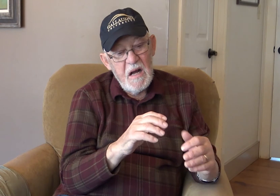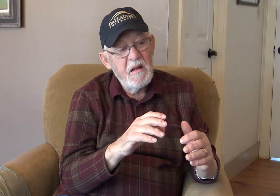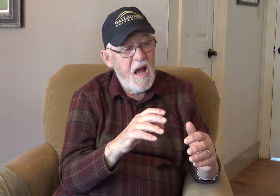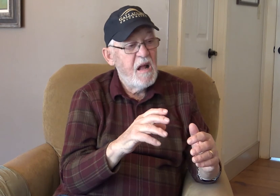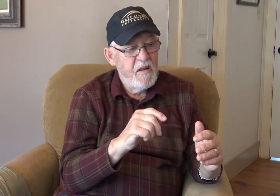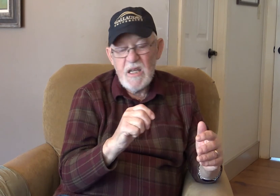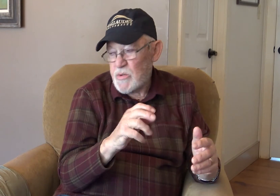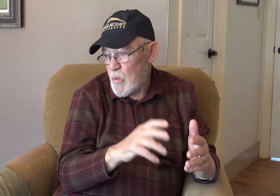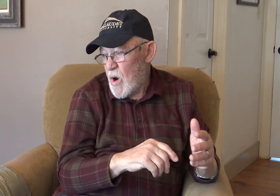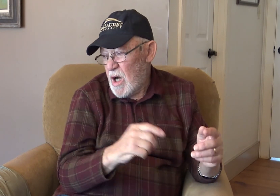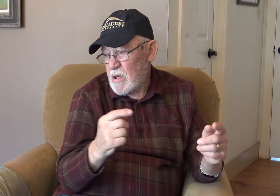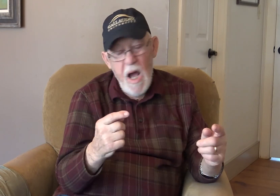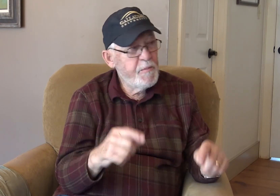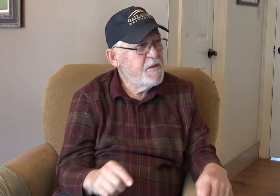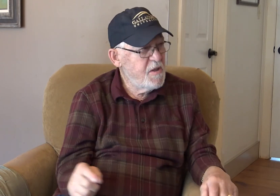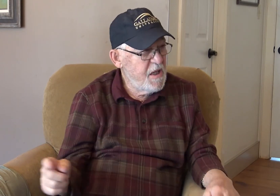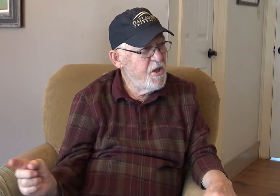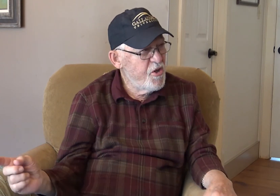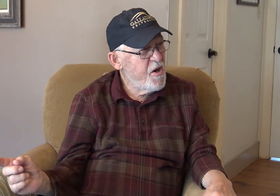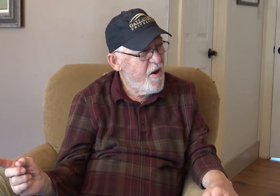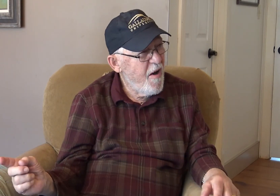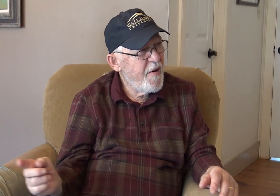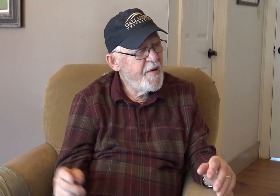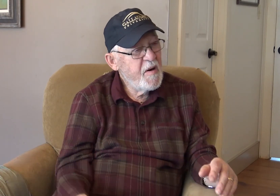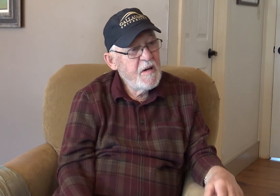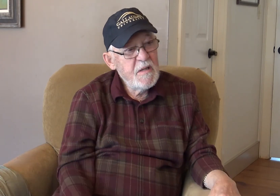So that's what happened here.